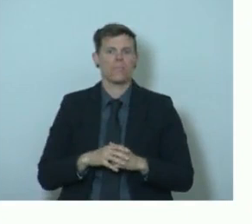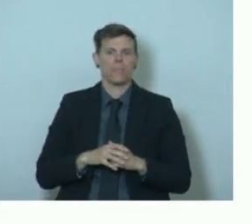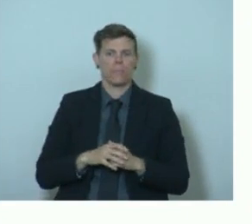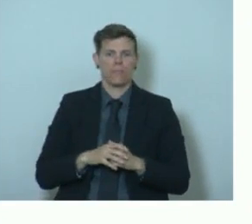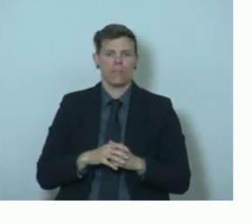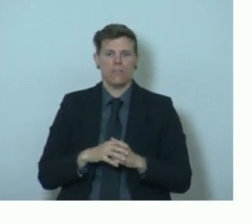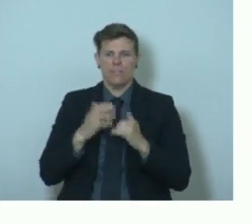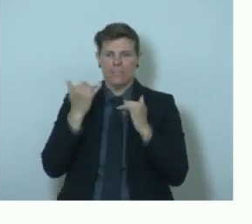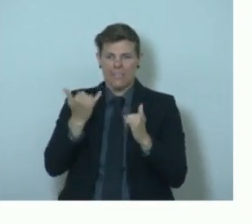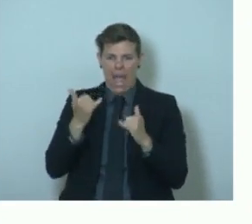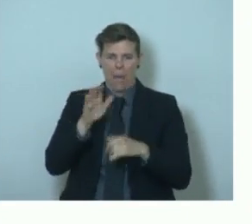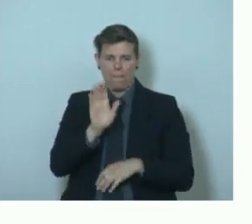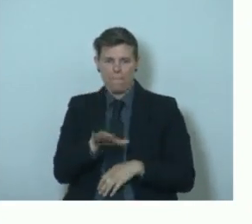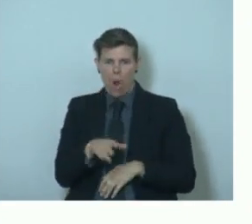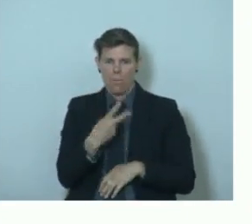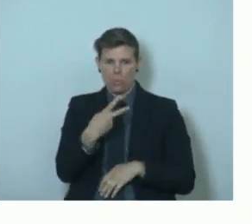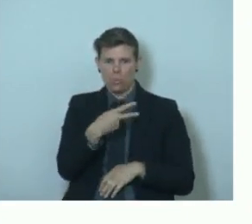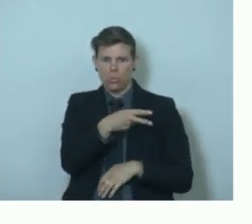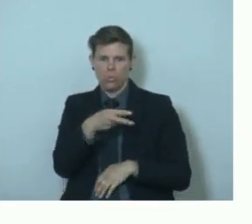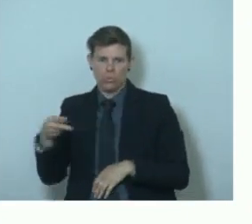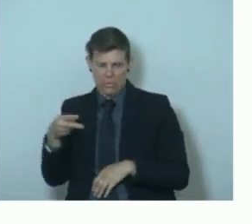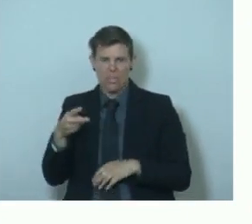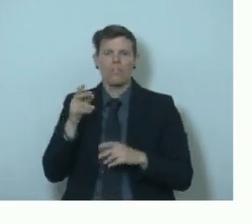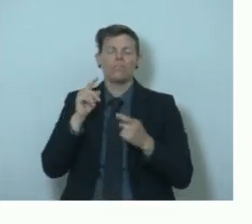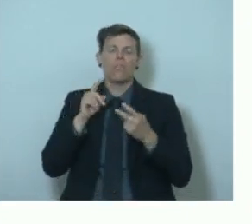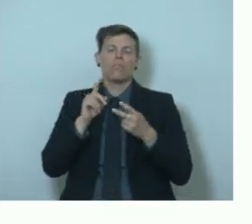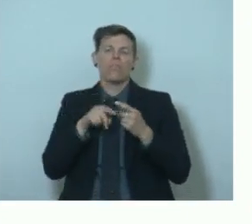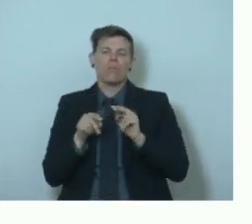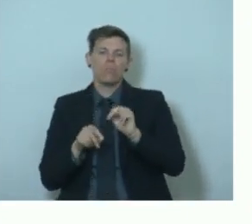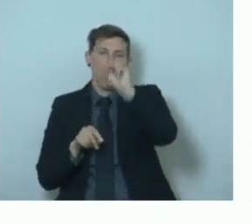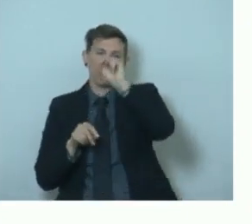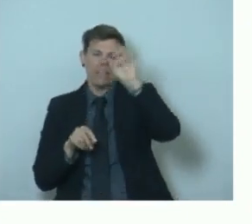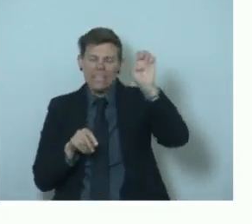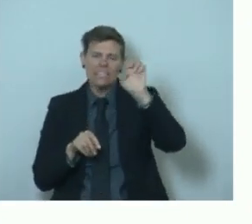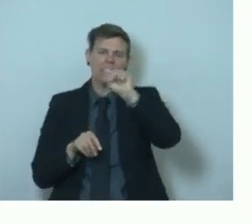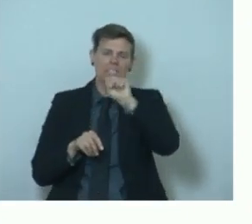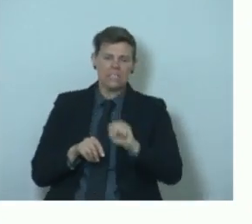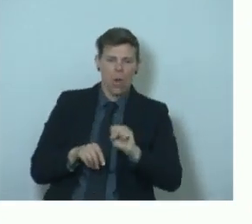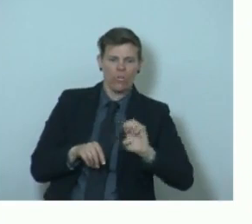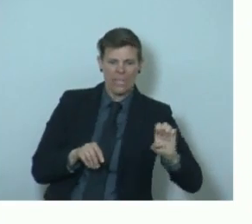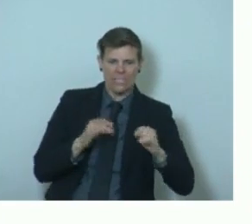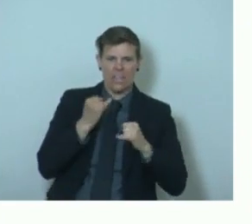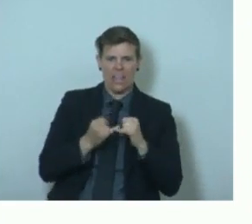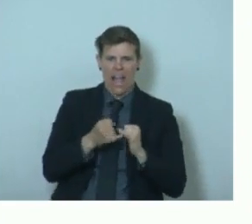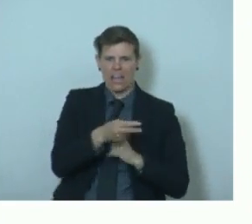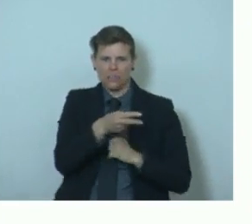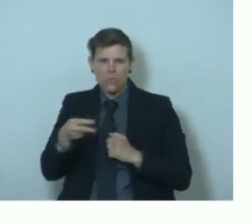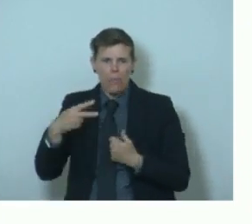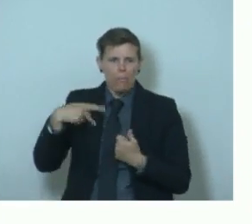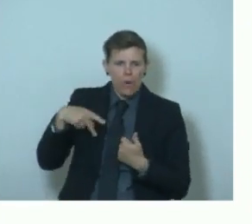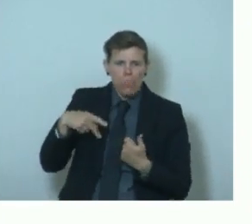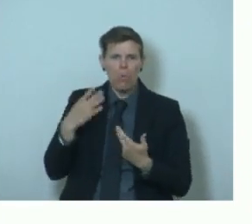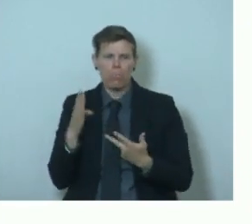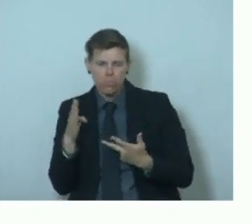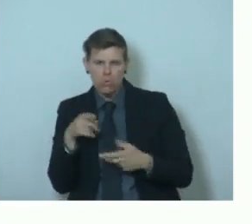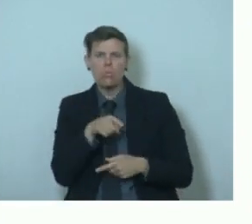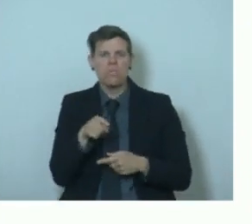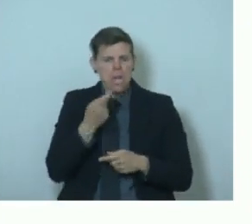I’M GOING TO SKIP TO THE BOTTOM TWO LINES. MAKE NORTHEAST AND SOUTHEAST.